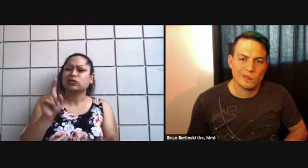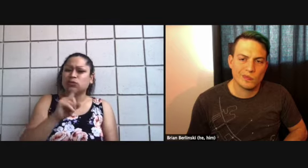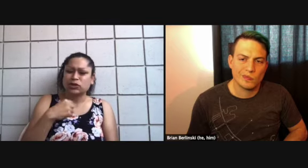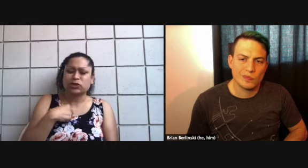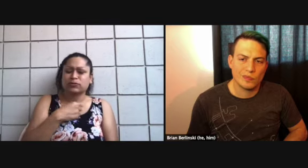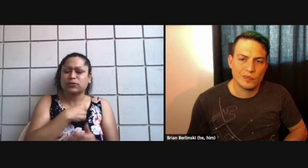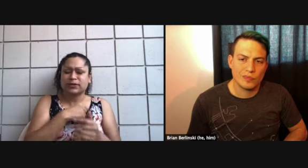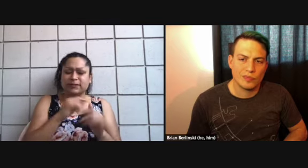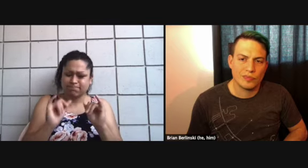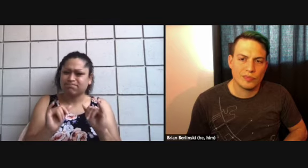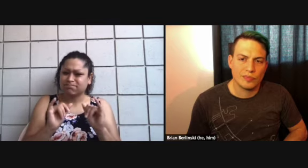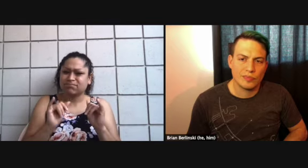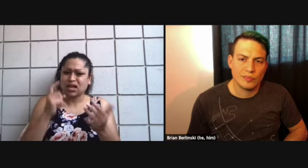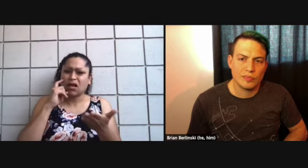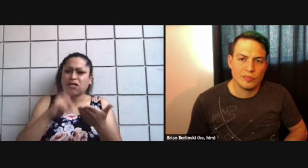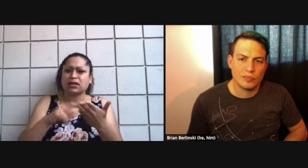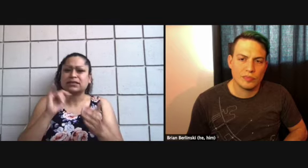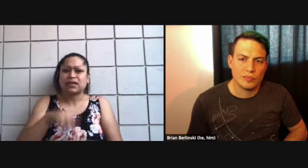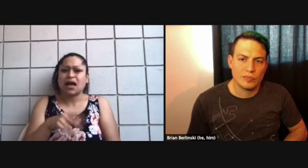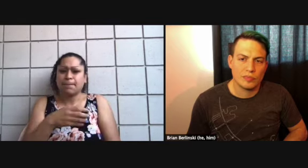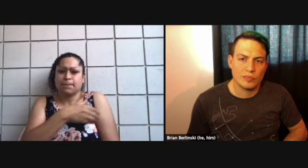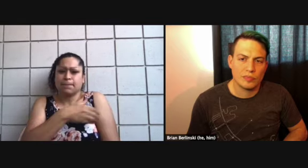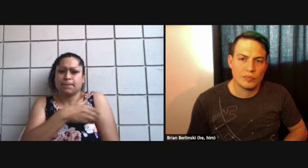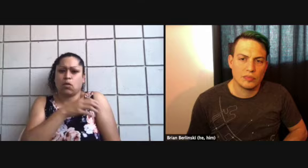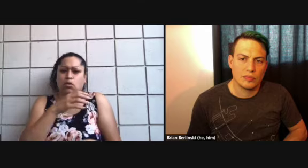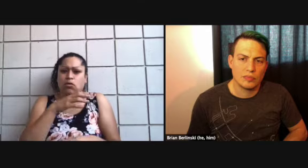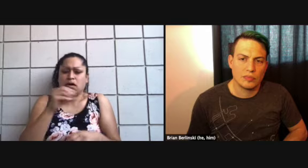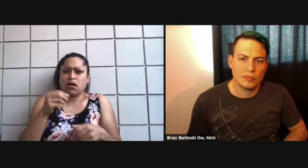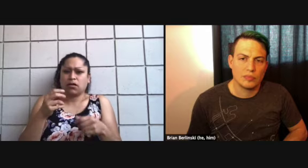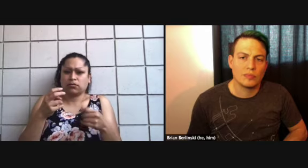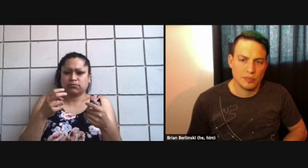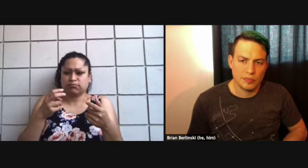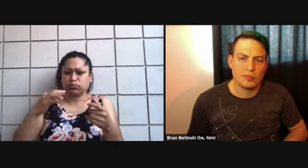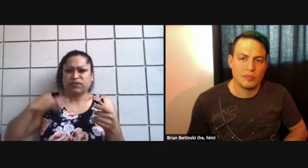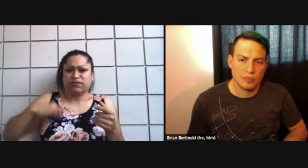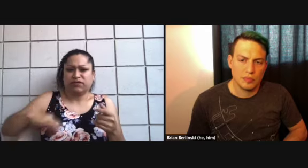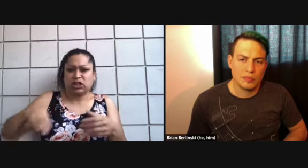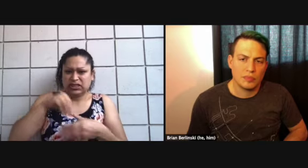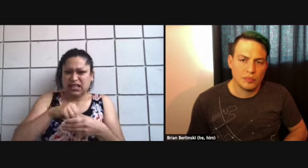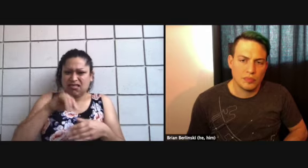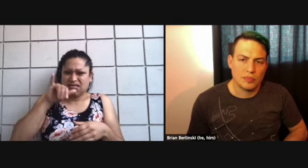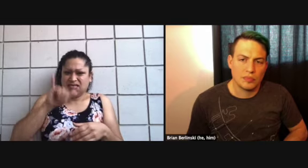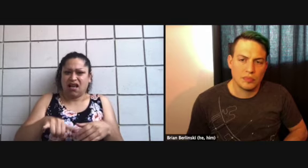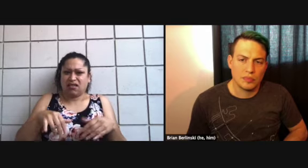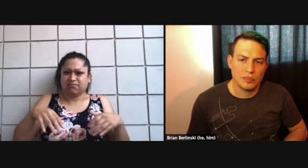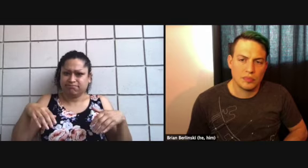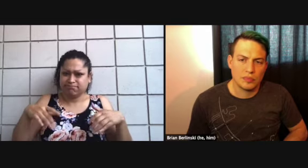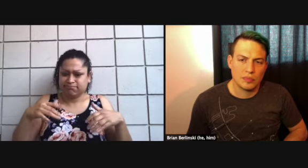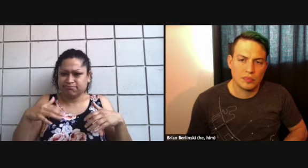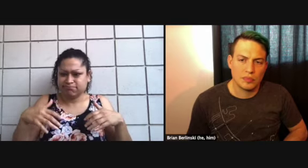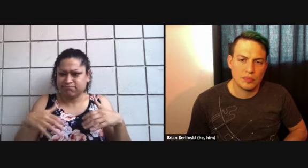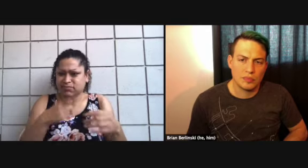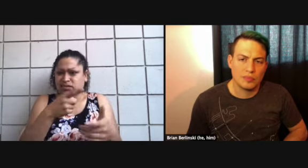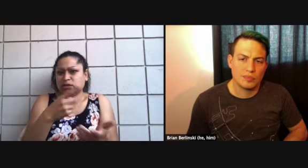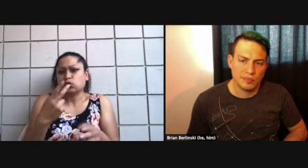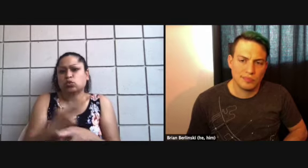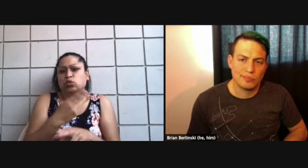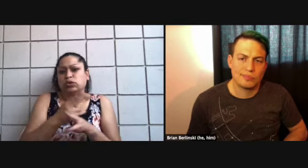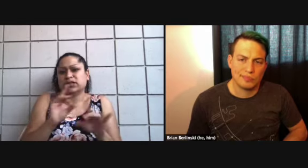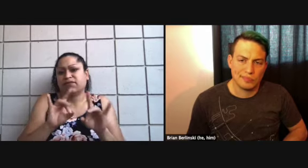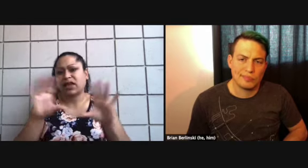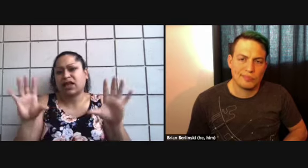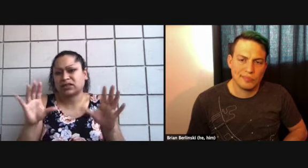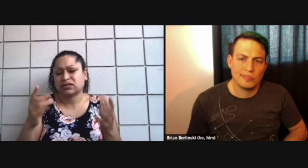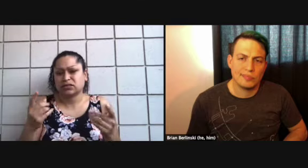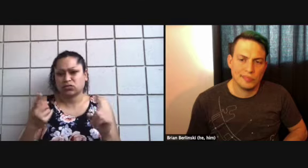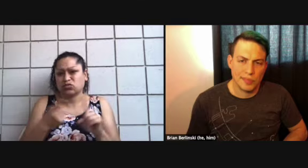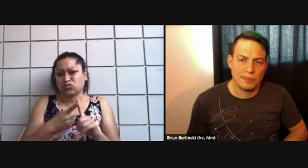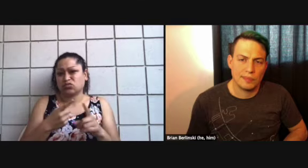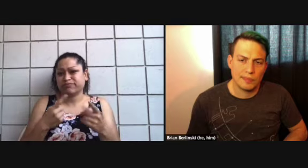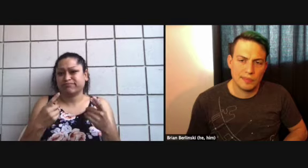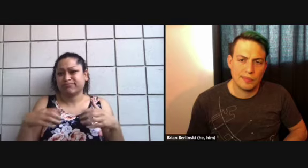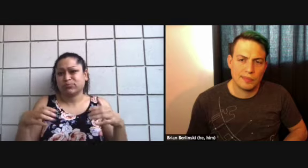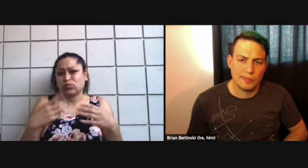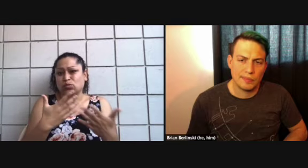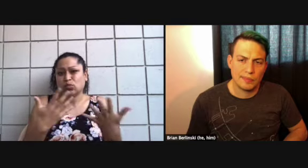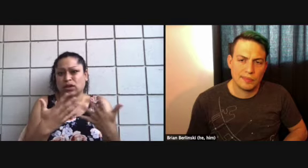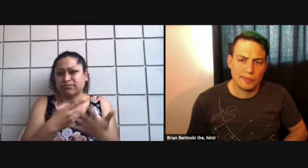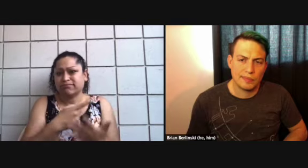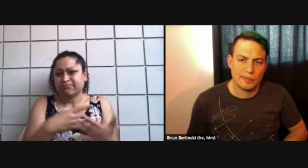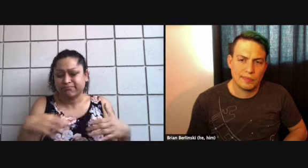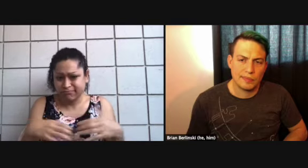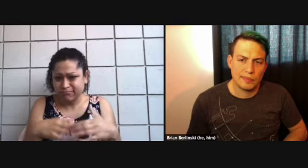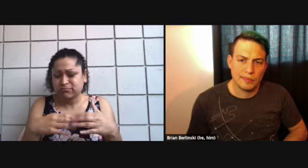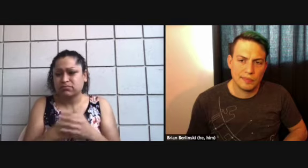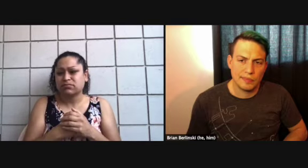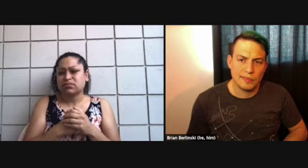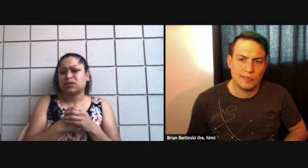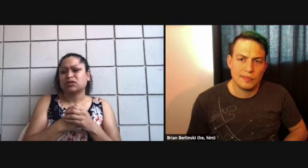it is an opportunity for us to recognize the role of power and privilege in the act of violence that he did to his mother.